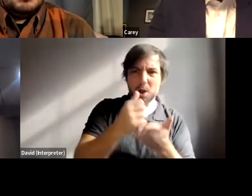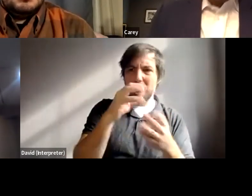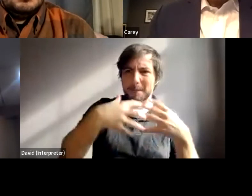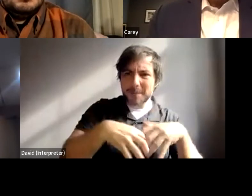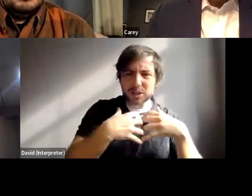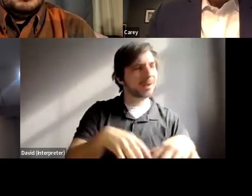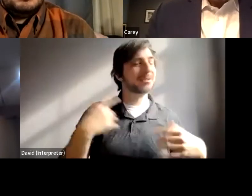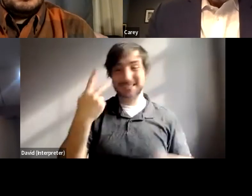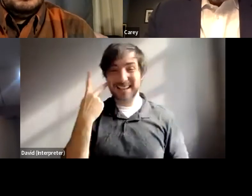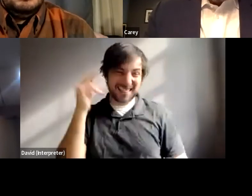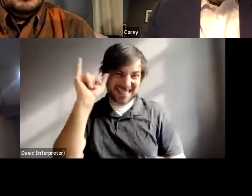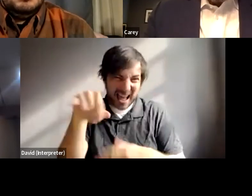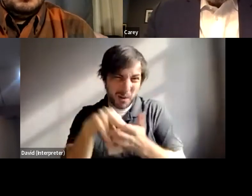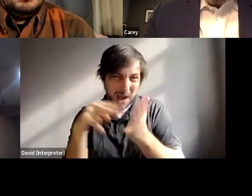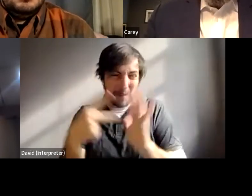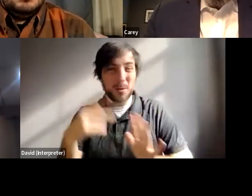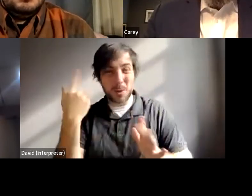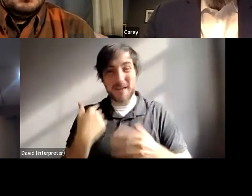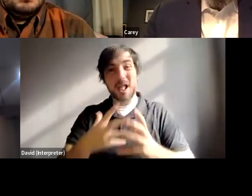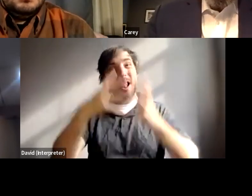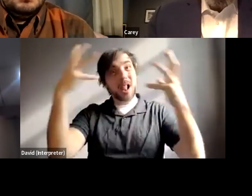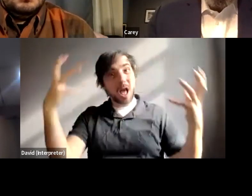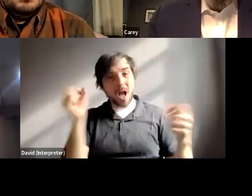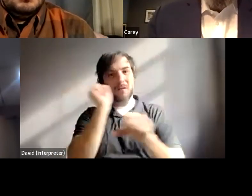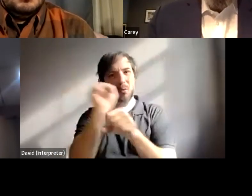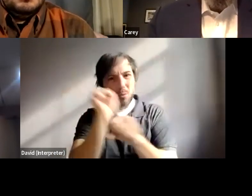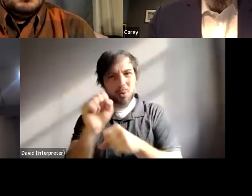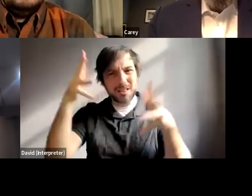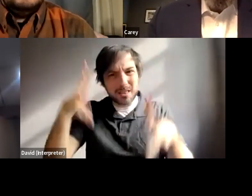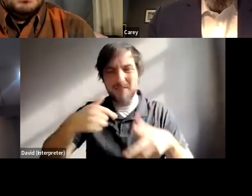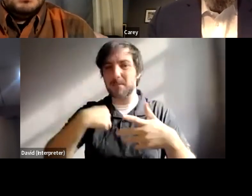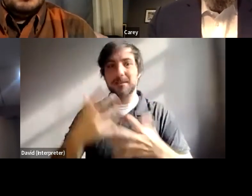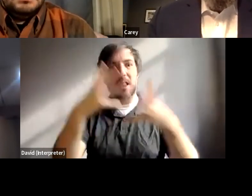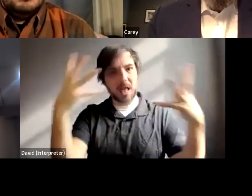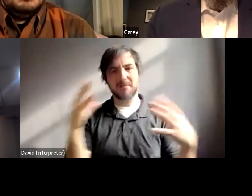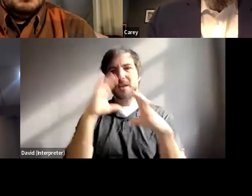go. We have been having the conversations about accessibility here. >> Carey: